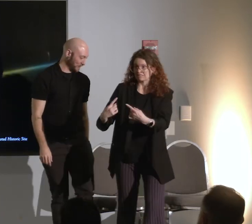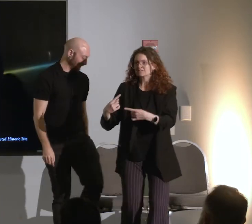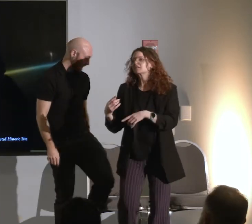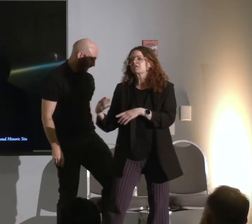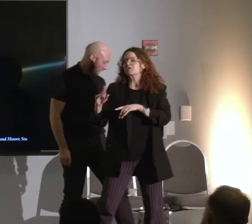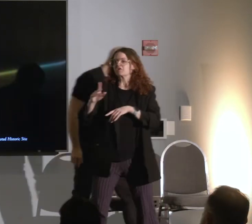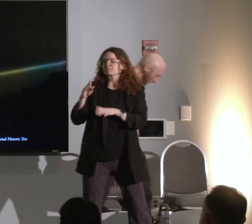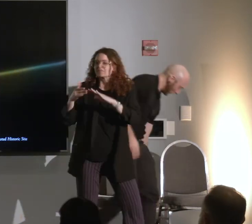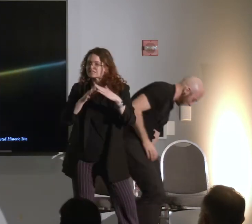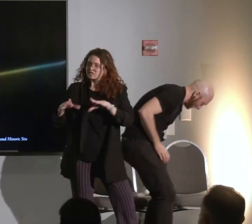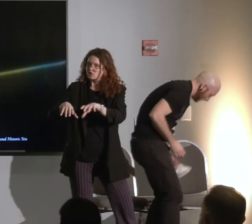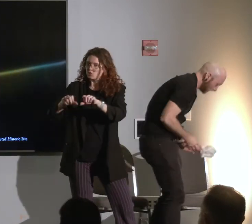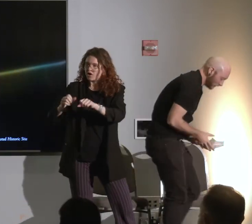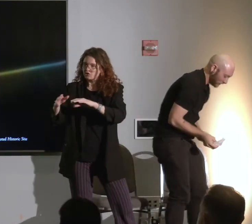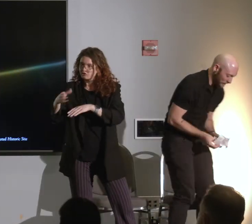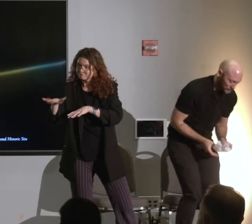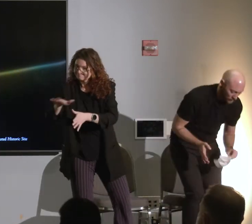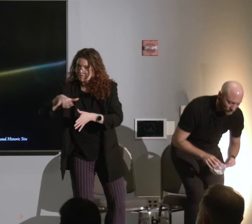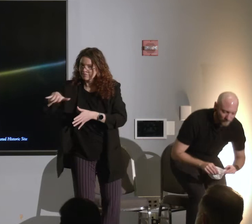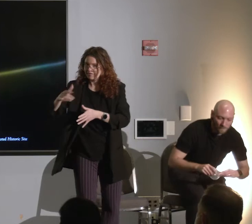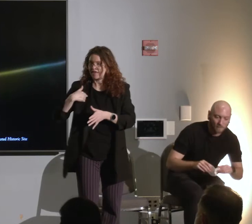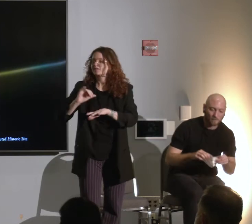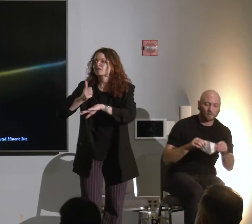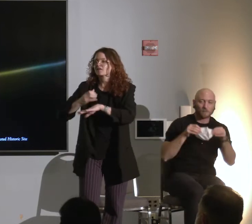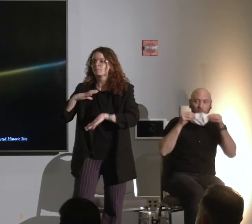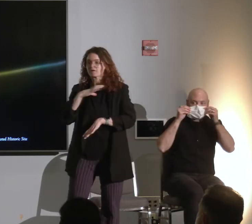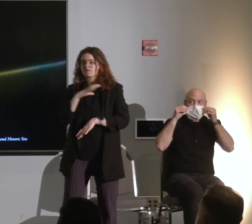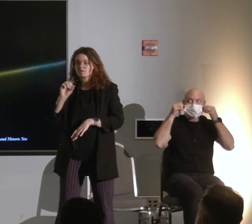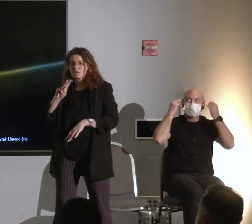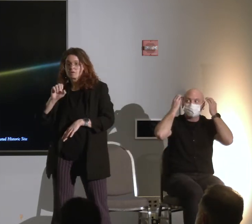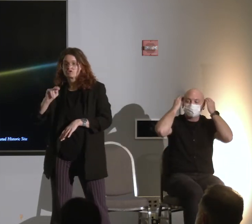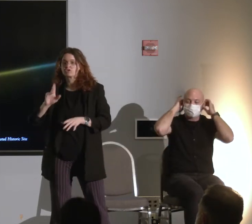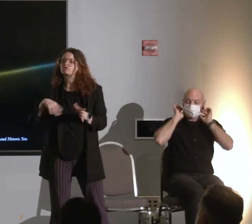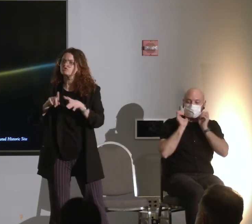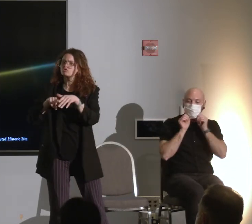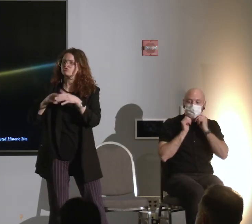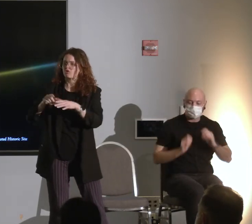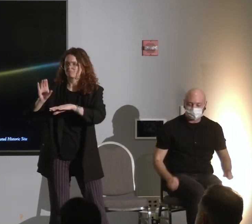and just four months earlier, an eleven man commission had been formed to administer construction of the park.